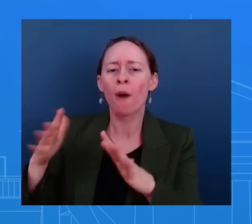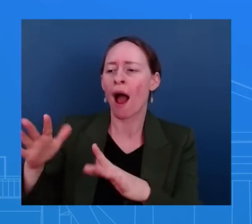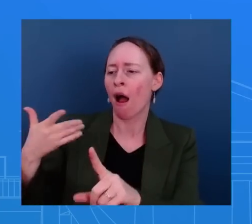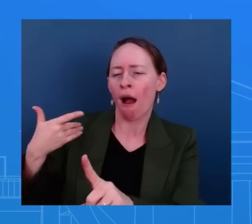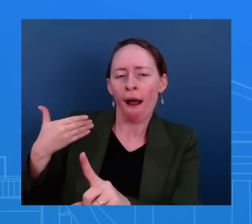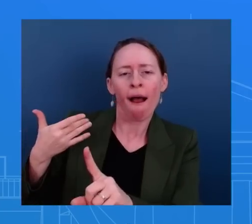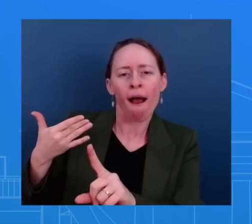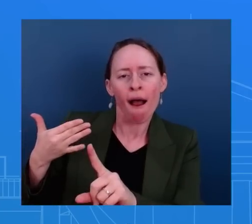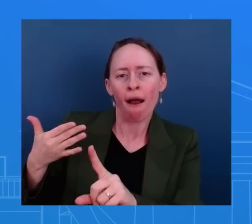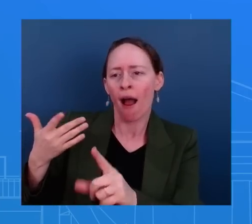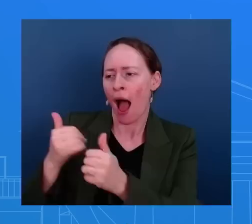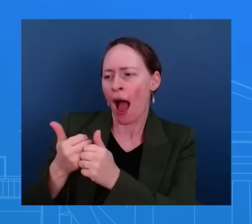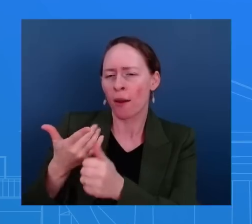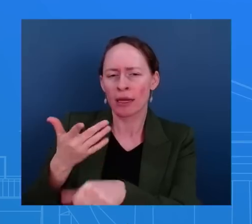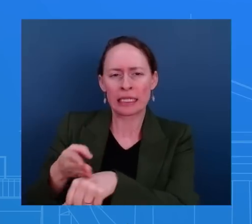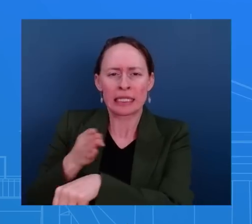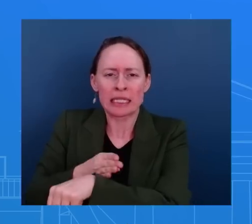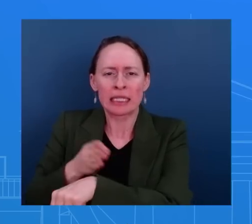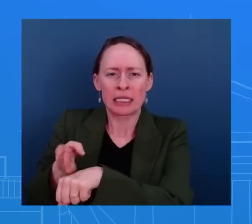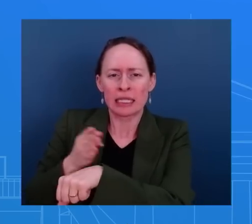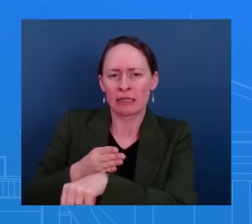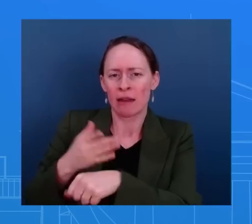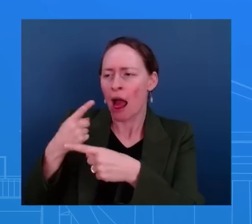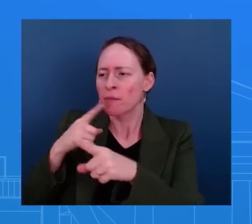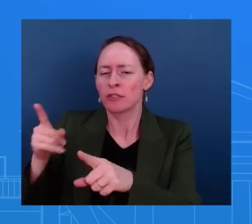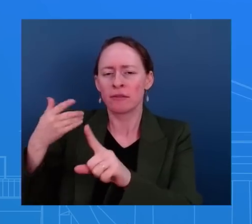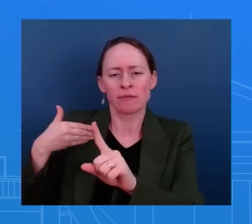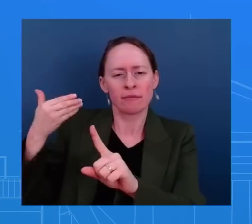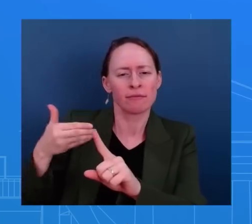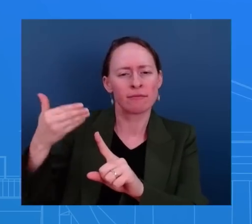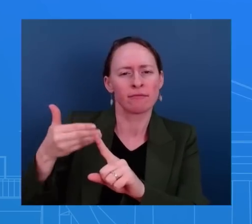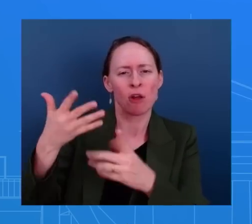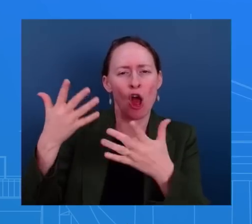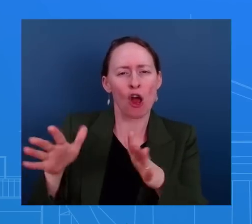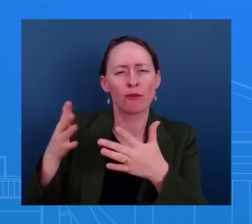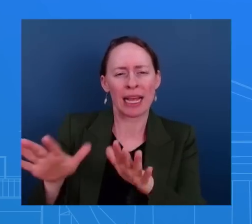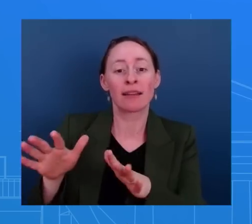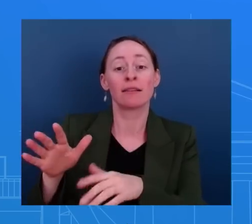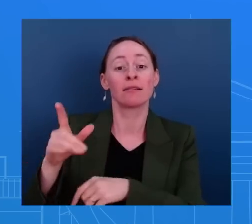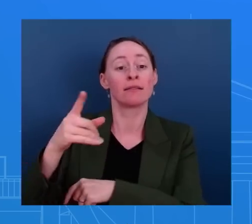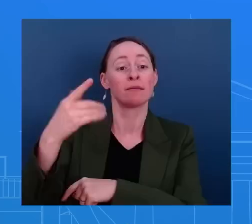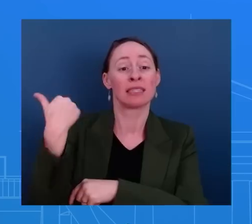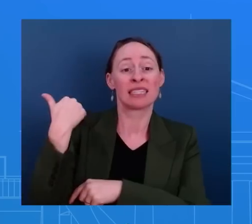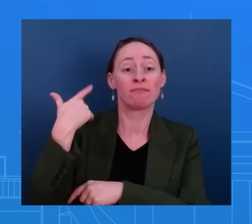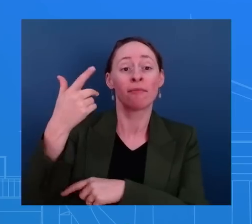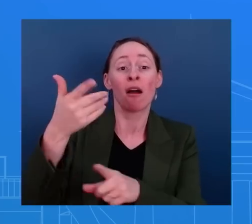you're going to see that on Thursday with both the president and the vice president when they make an announcement on other ways --